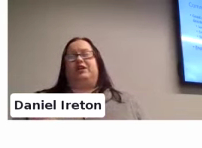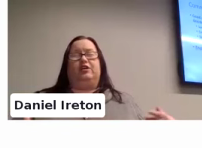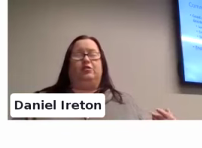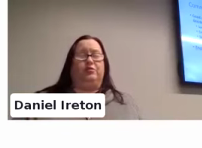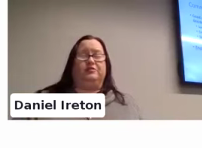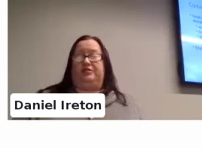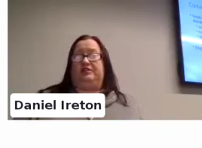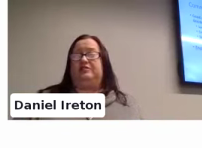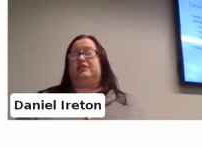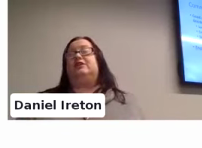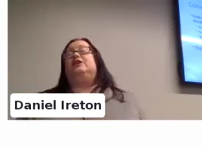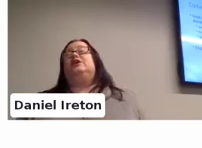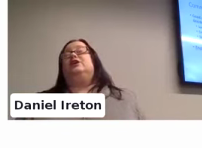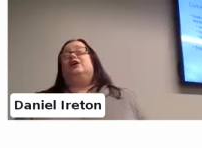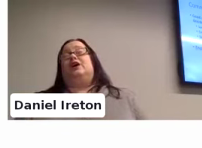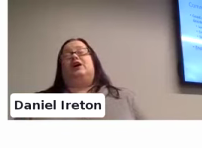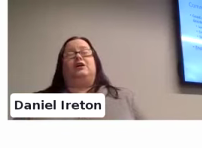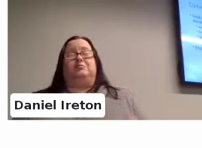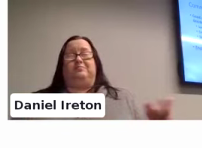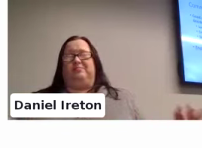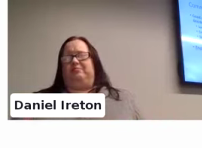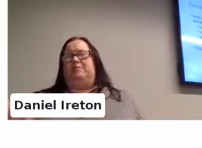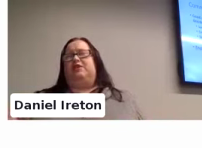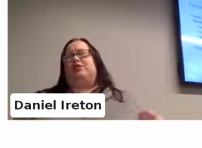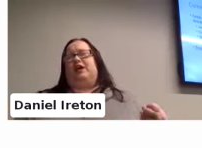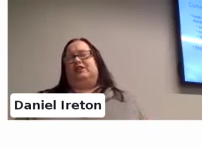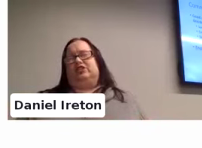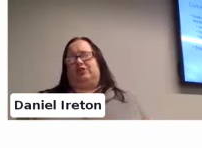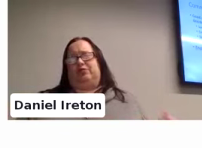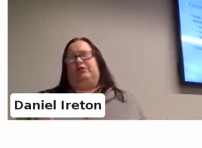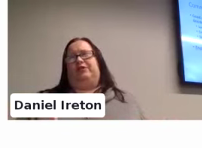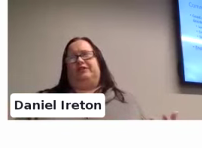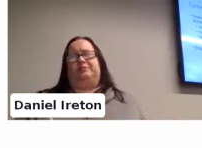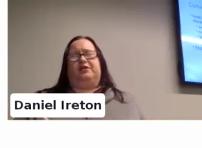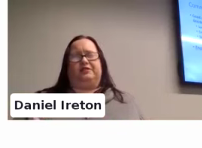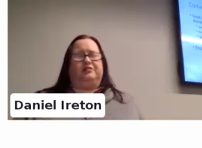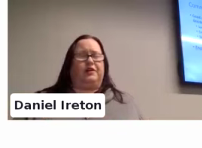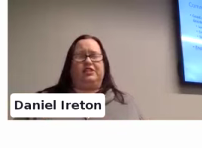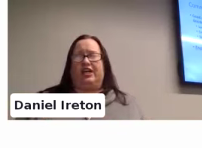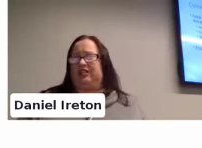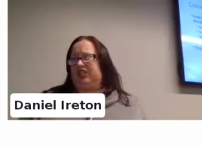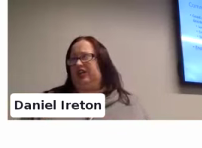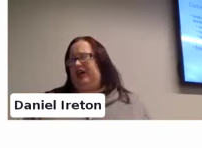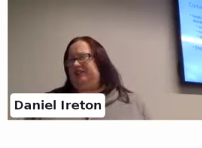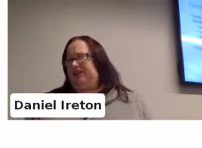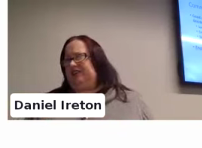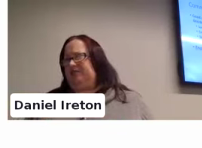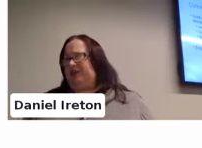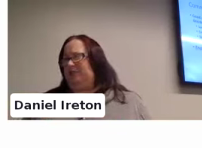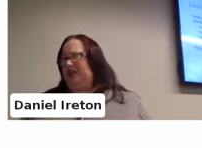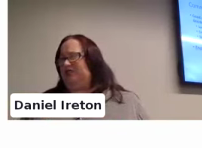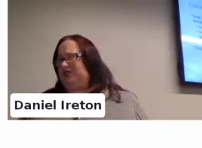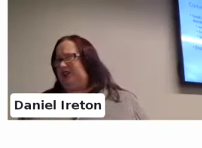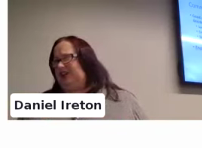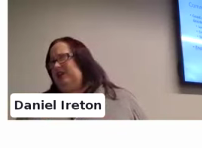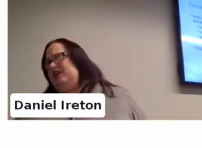That's just players in general.